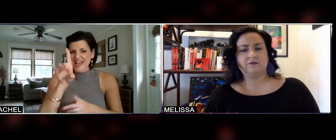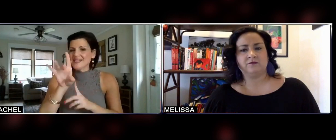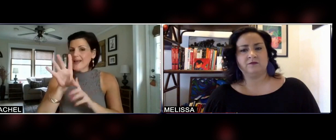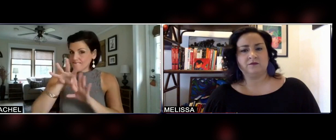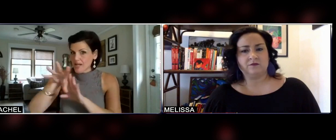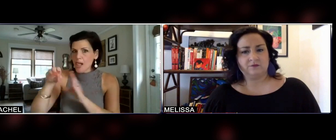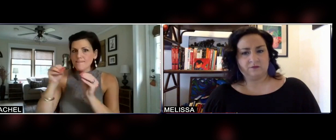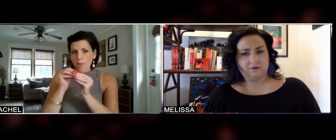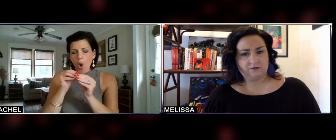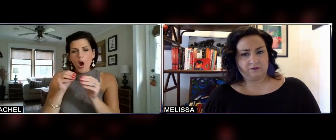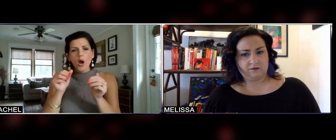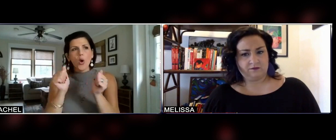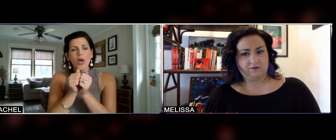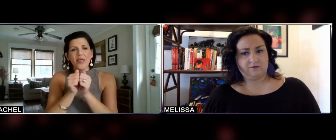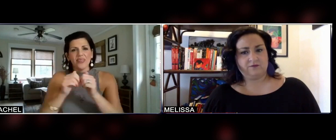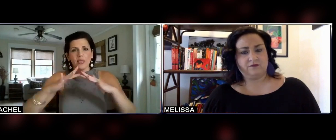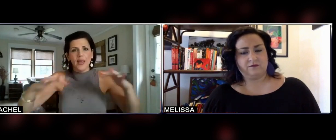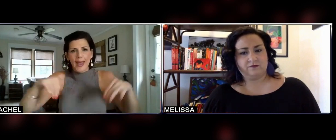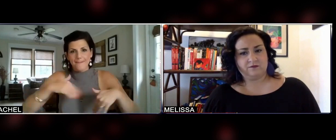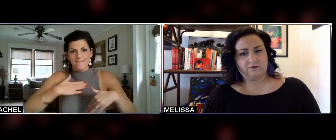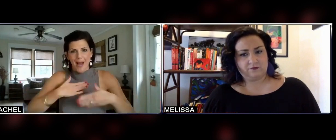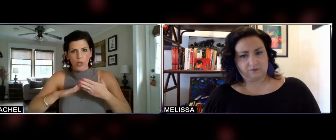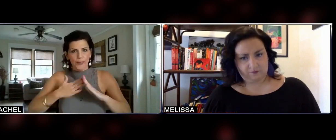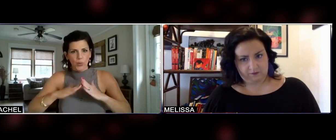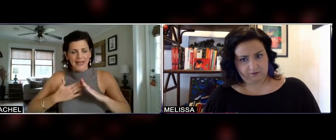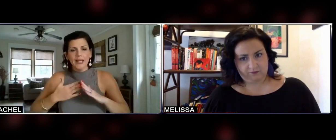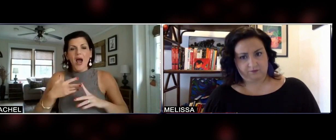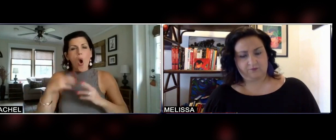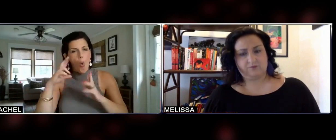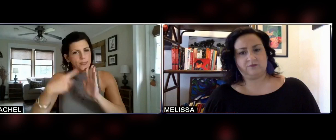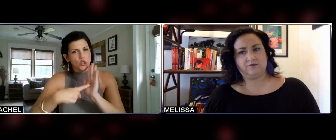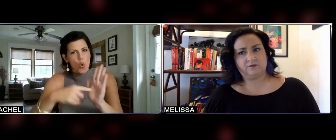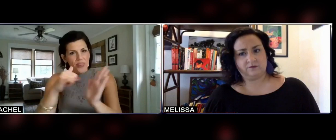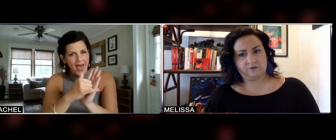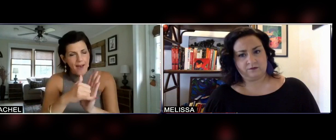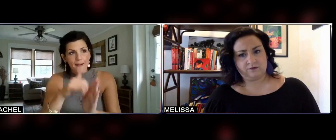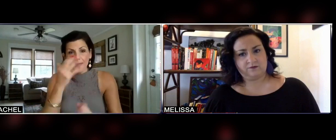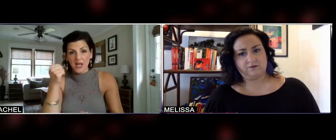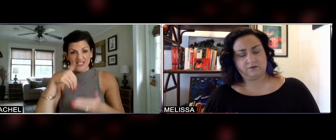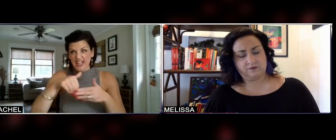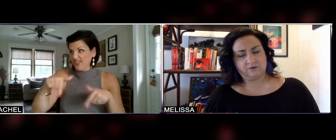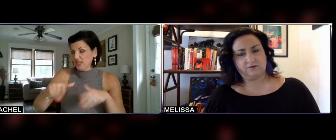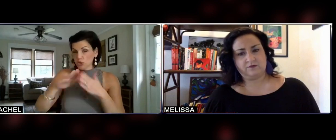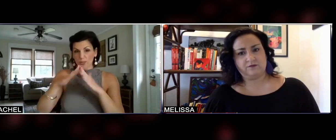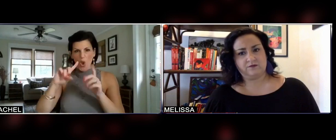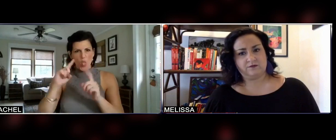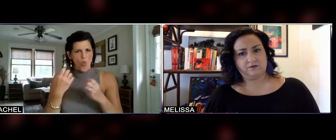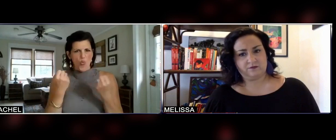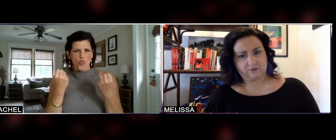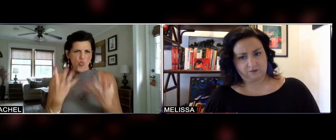in our community, which I do hope they show because there's a lot to be shown.